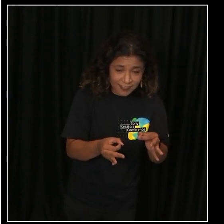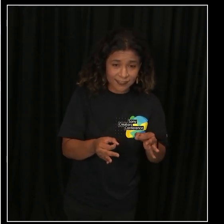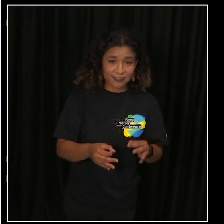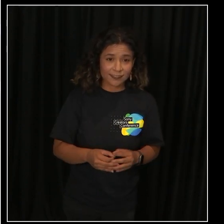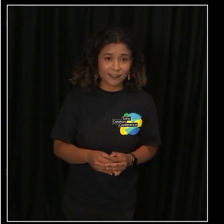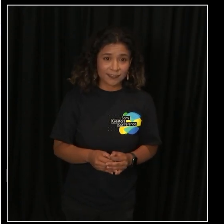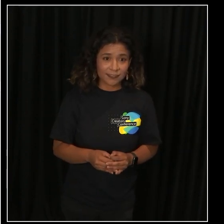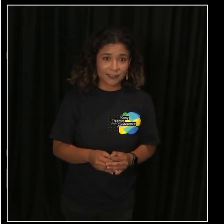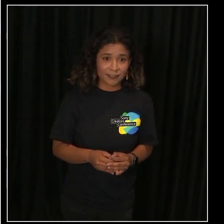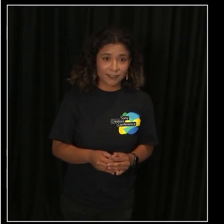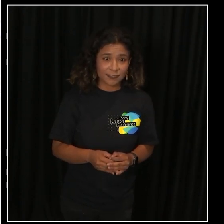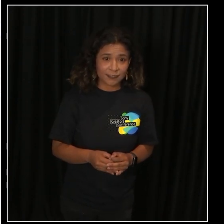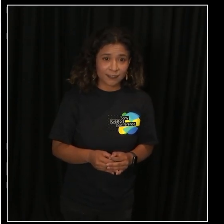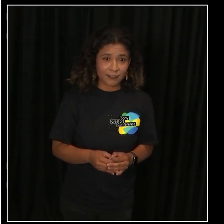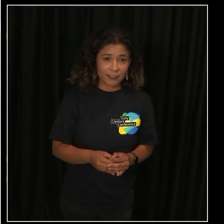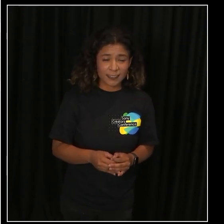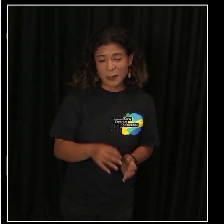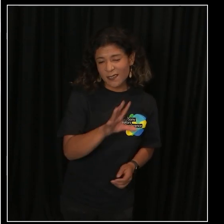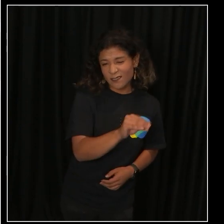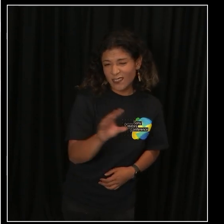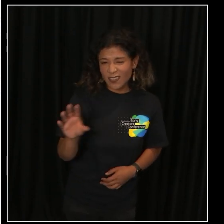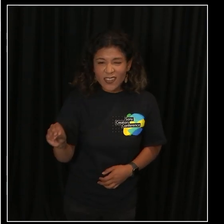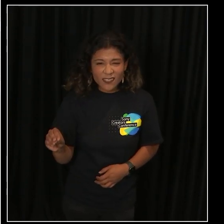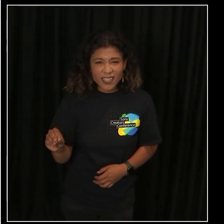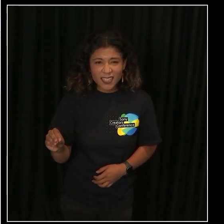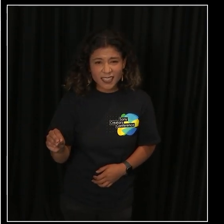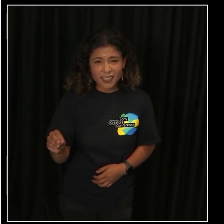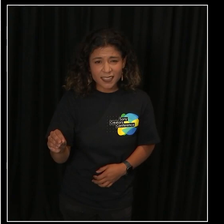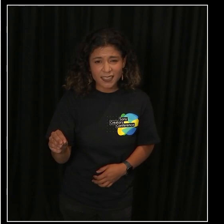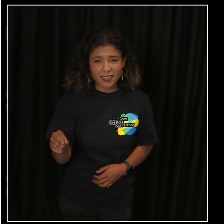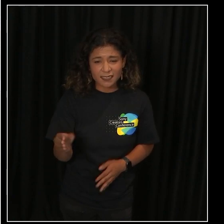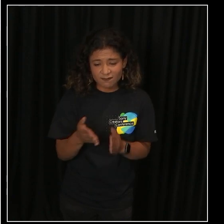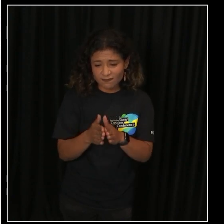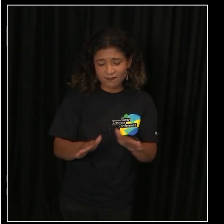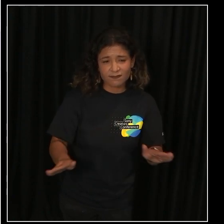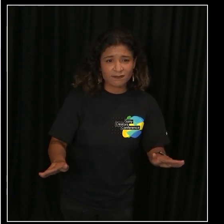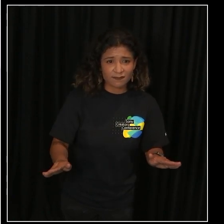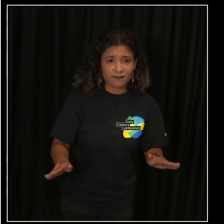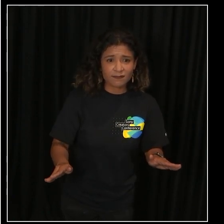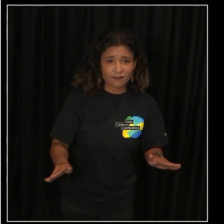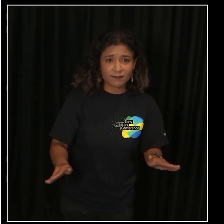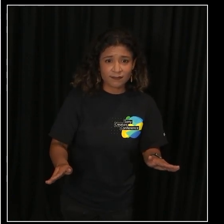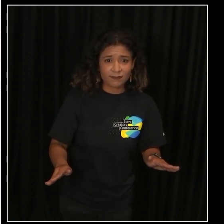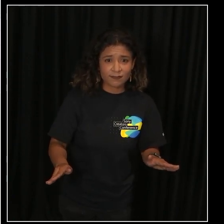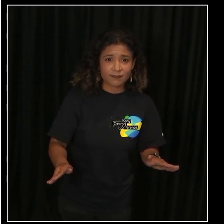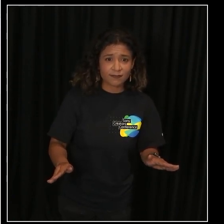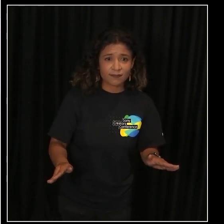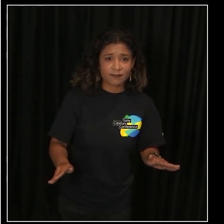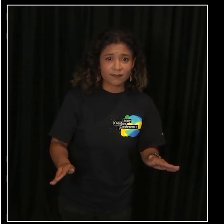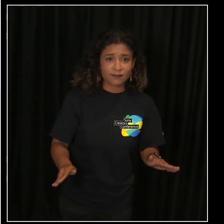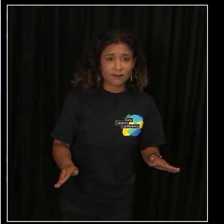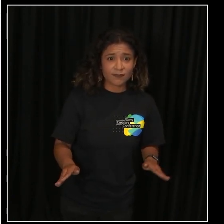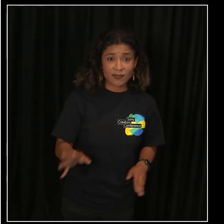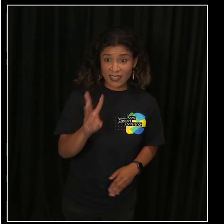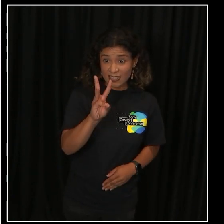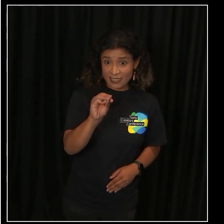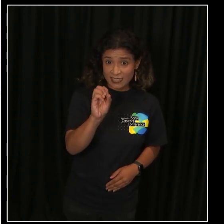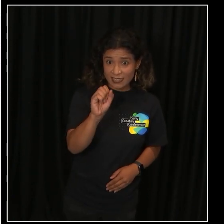to roughly 50/50 set up and iteration. The iteration itself for 60 samples was about, as you can see here,